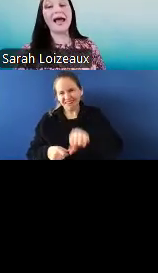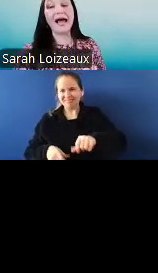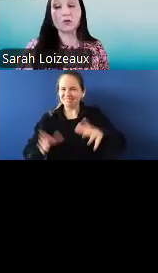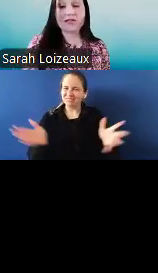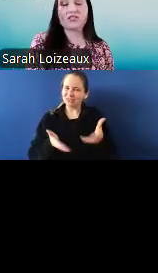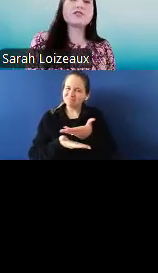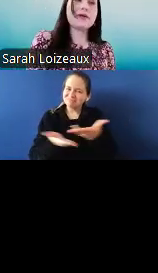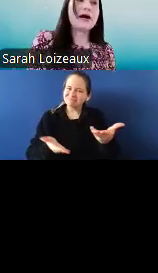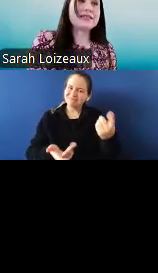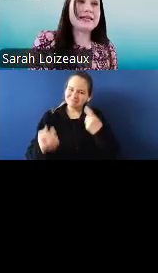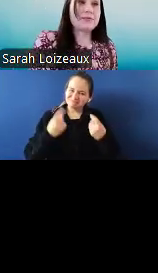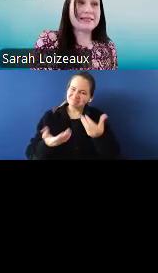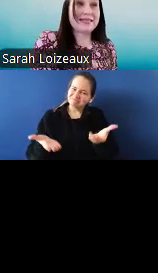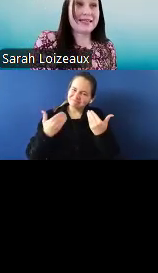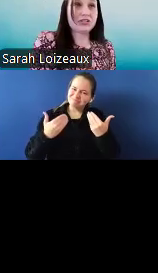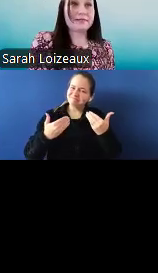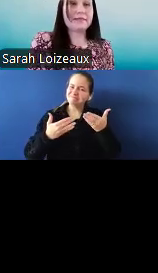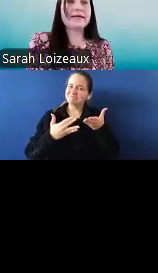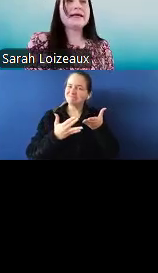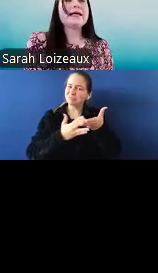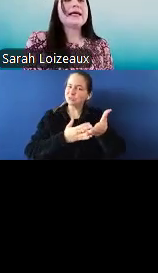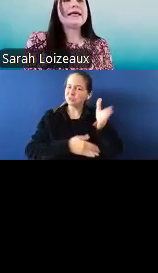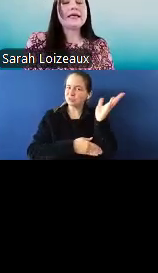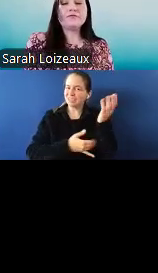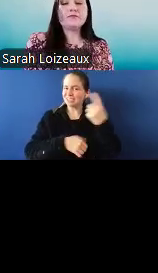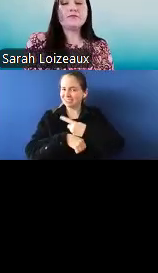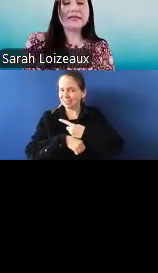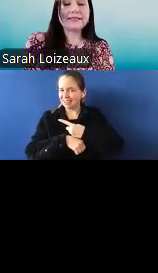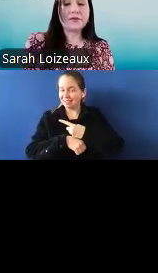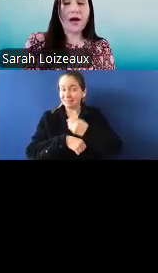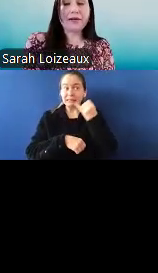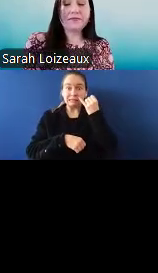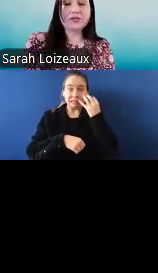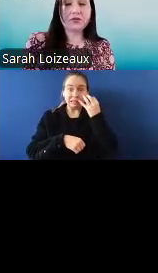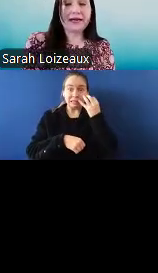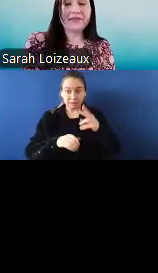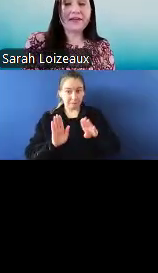ask questions throughout today's presentation. If you can see at the bottom of your screen,